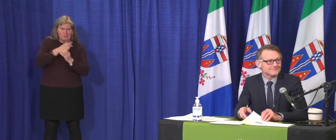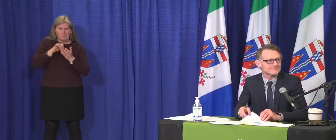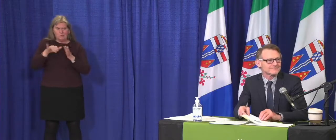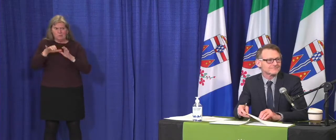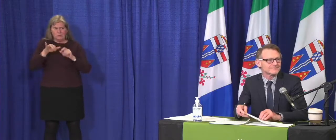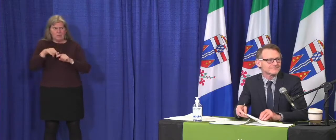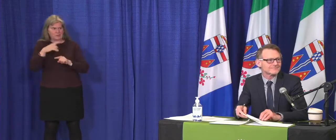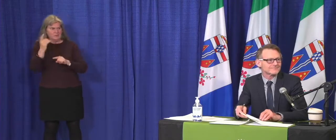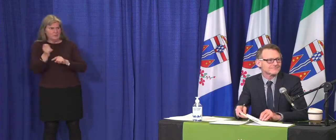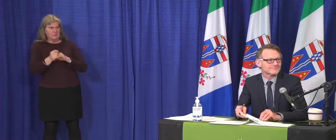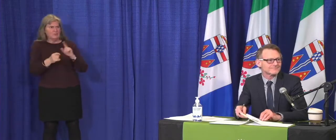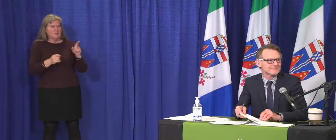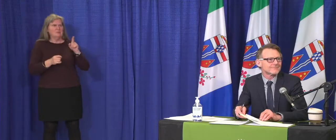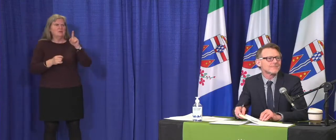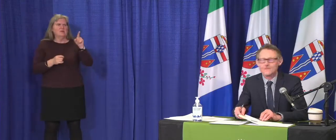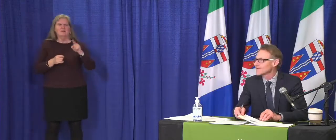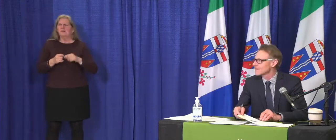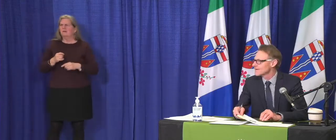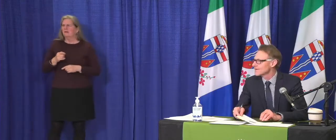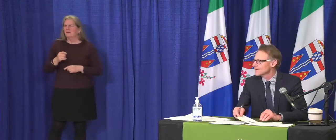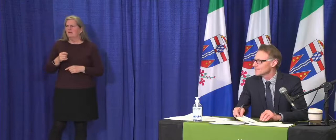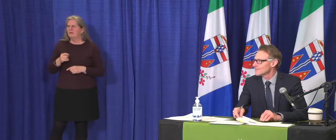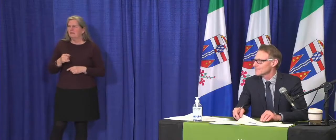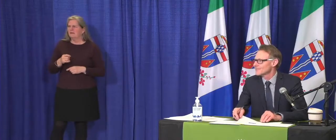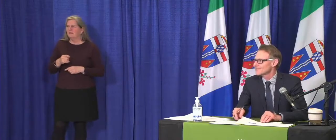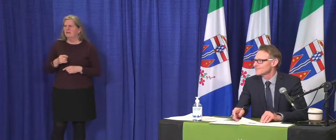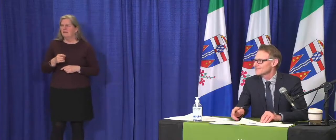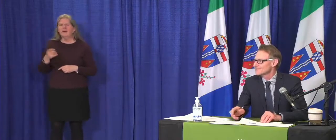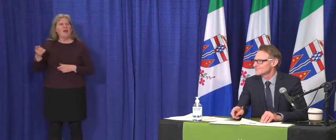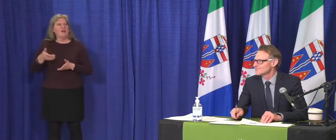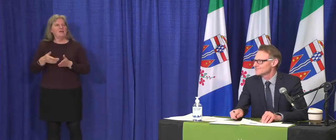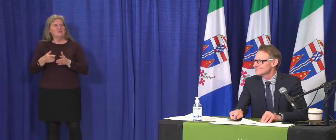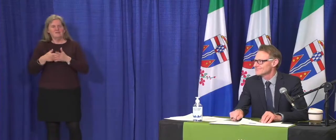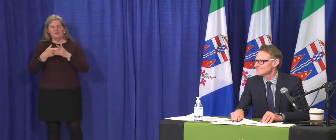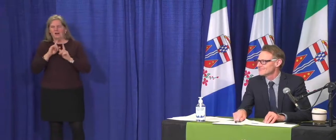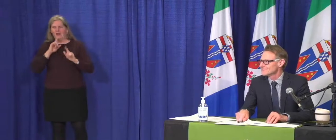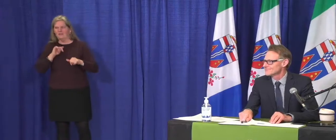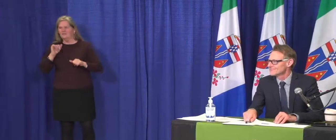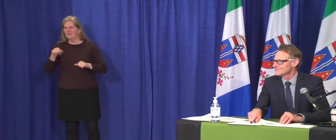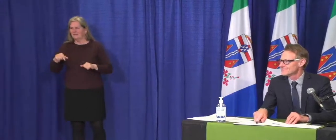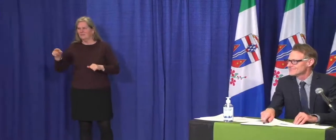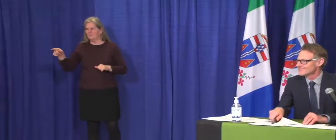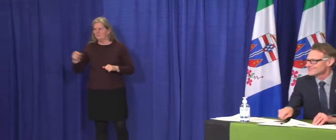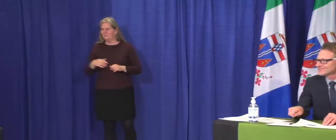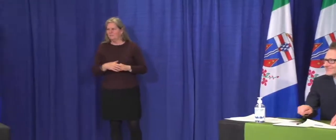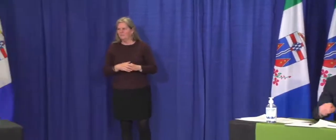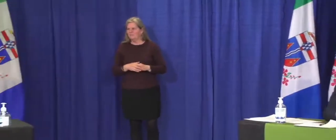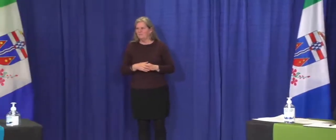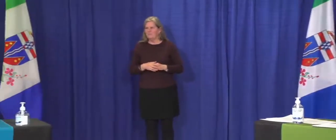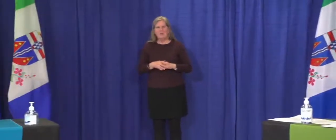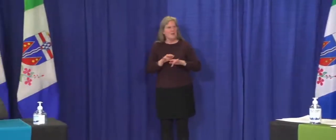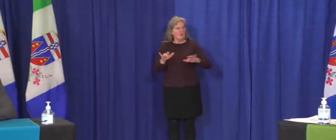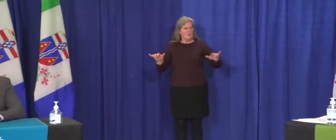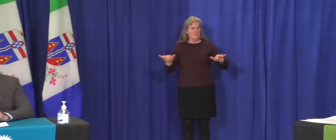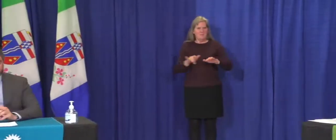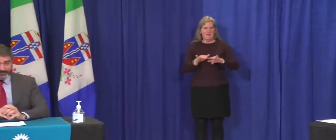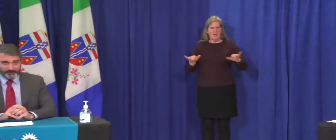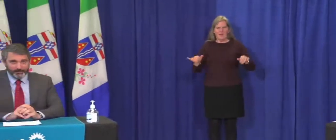the numbers have been lower? I can start. Pat: Go ahead premier